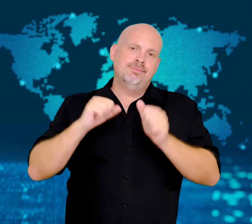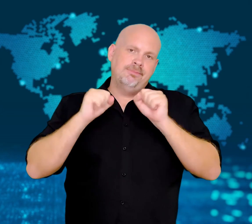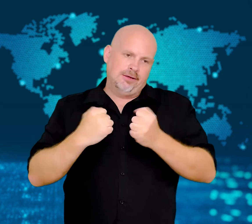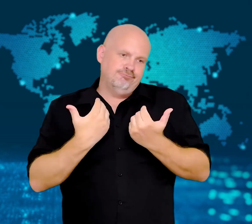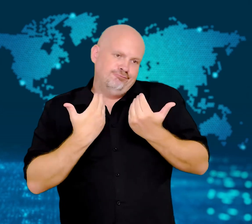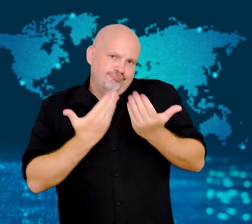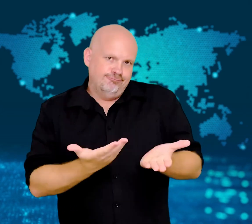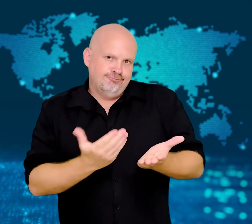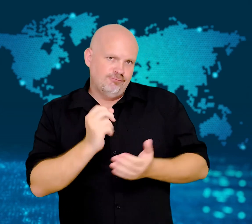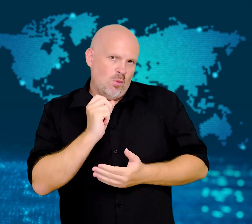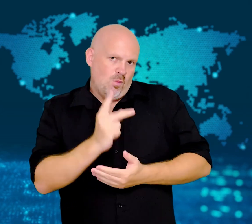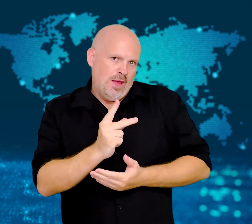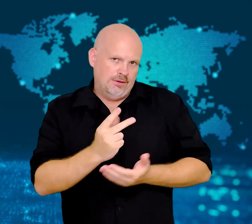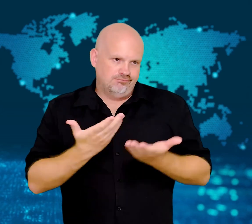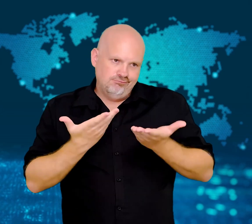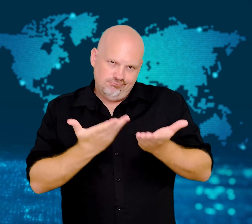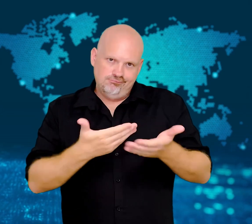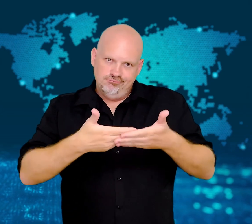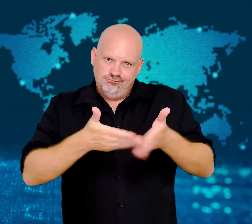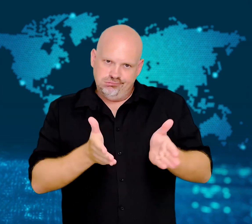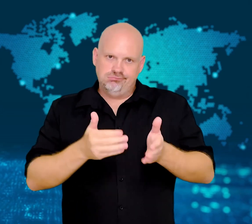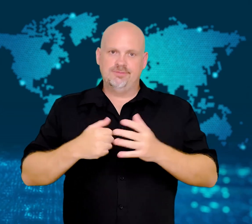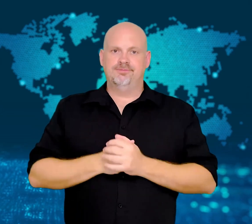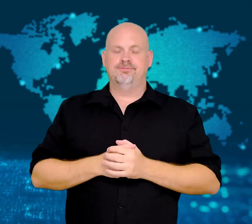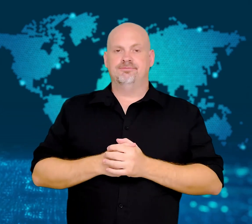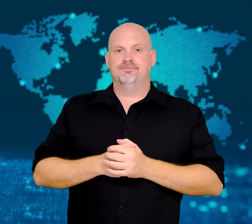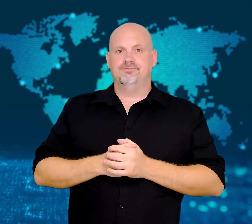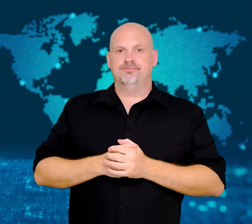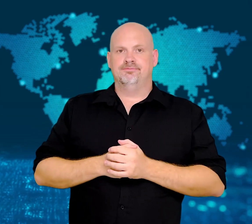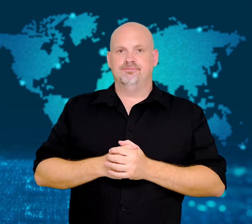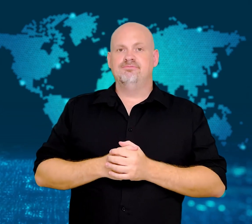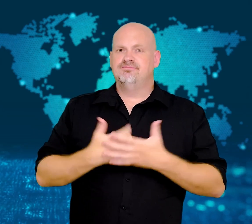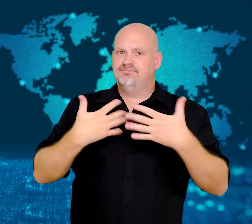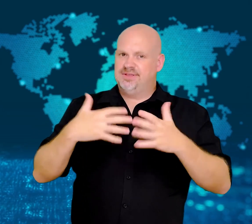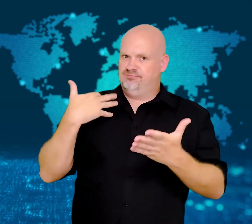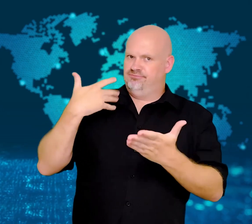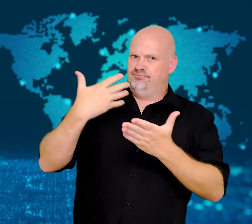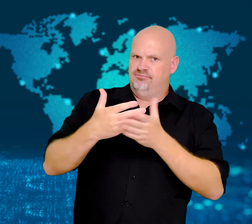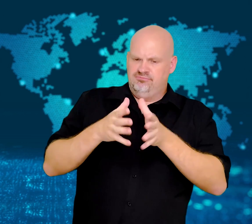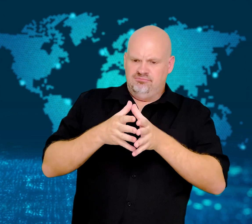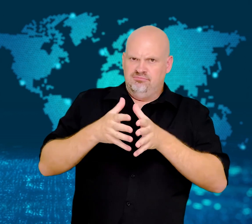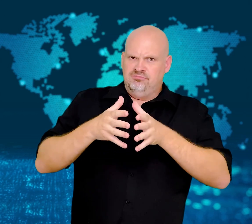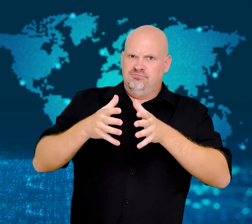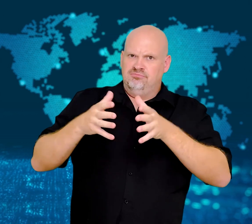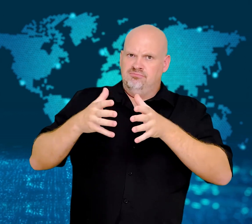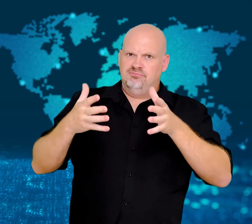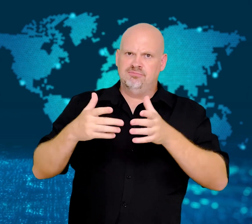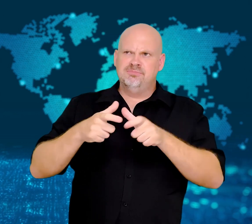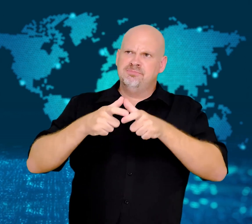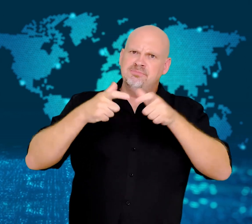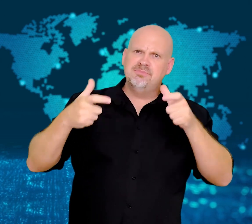signatures from at least 30% of the company's employees.